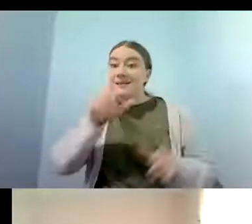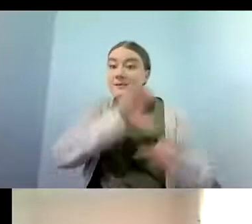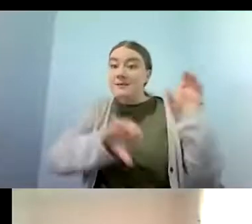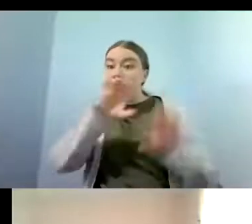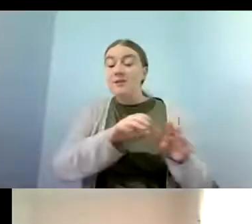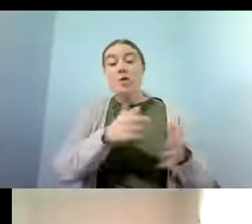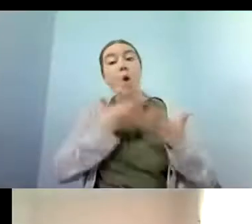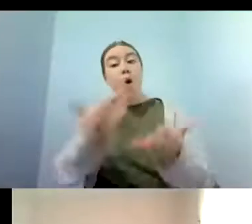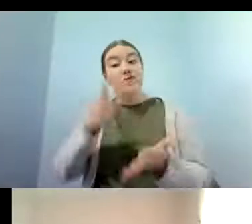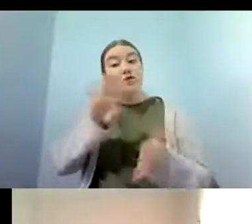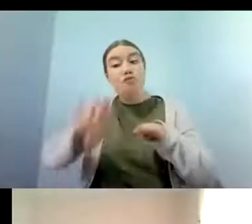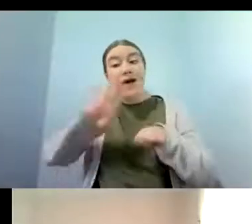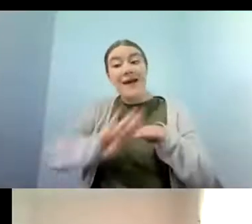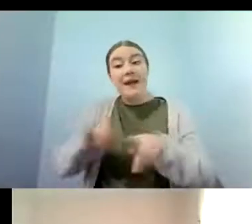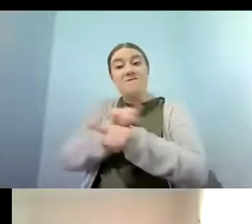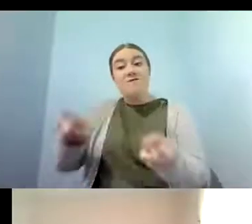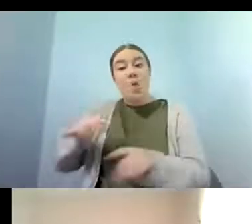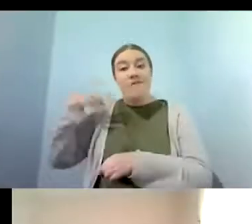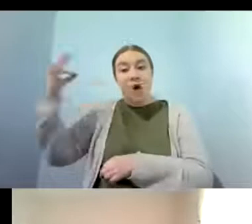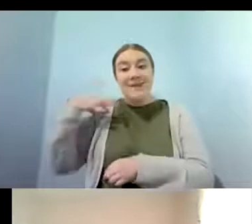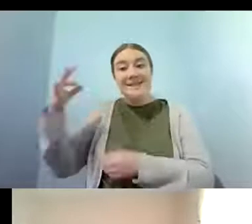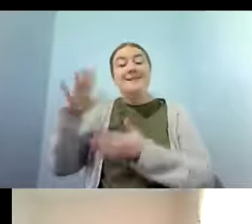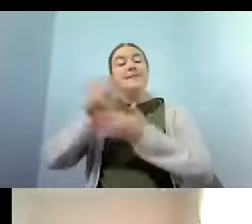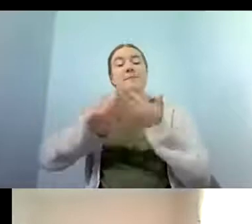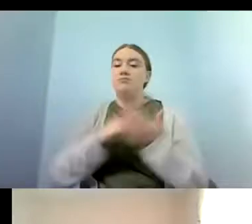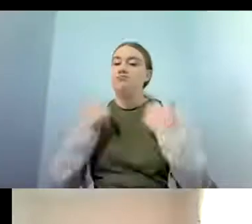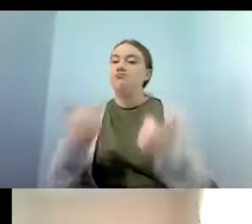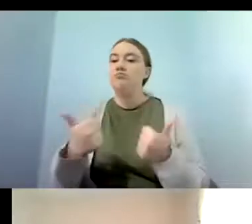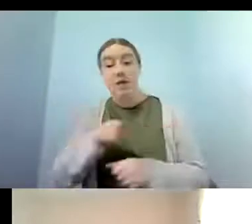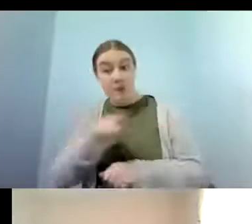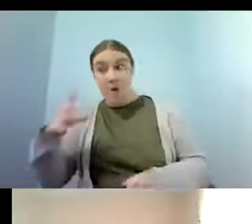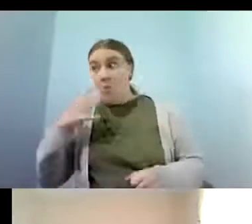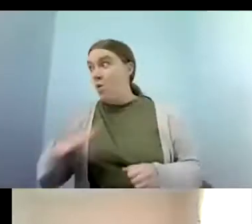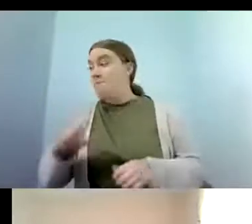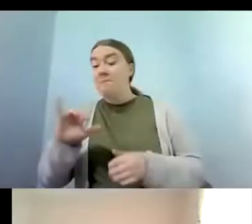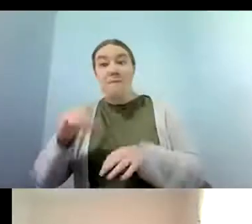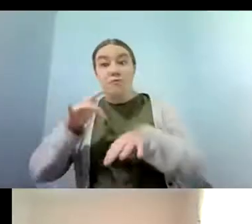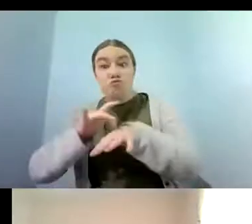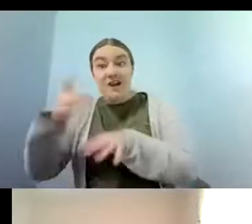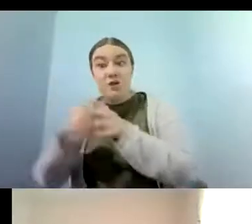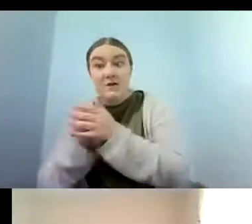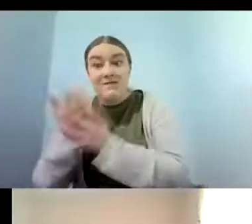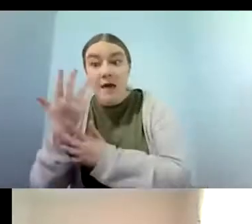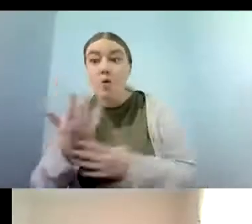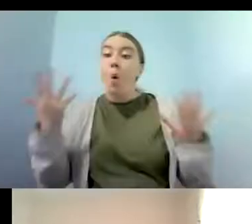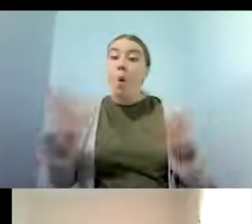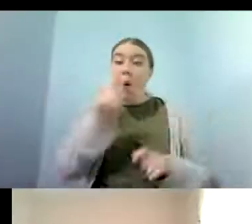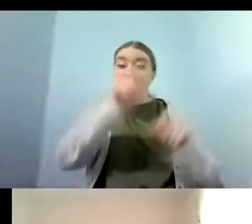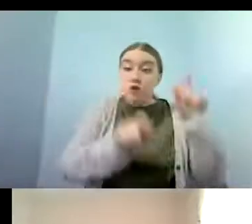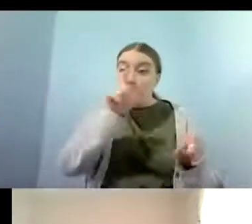this can be great and for anyone looking to continue their professional development or it can be really handy for students that are looking to gain some work experience